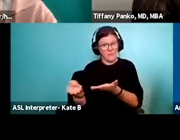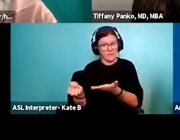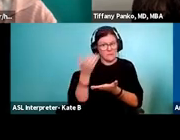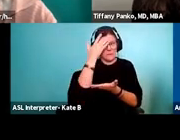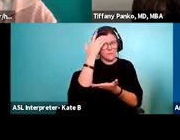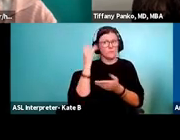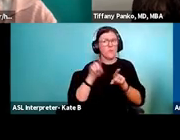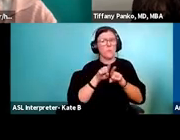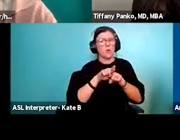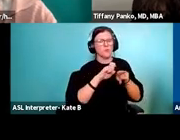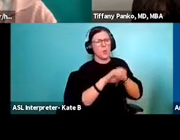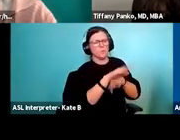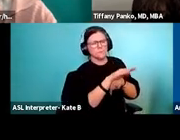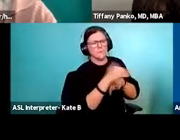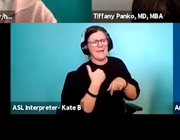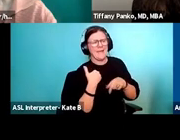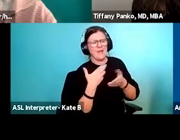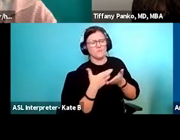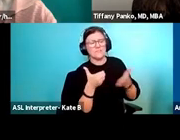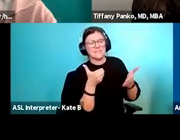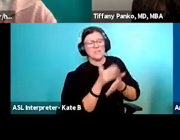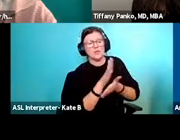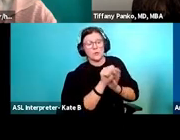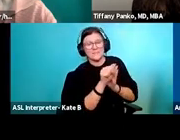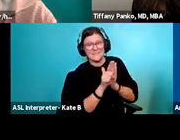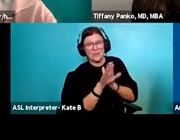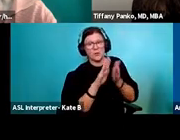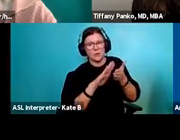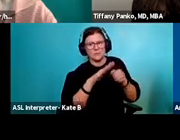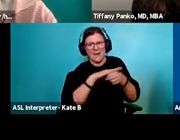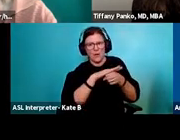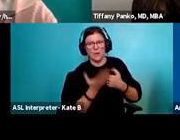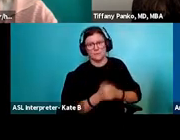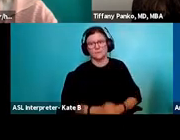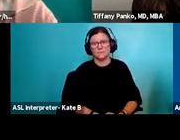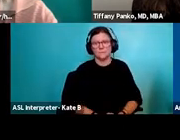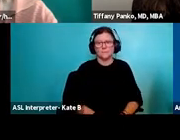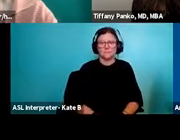out if they know any resources closer to where the woman lives.